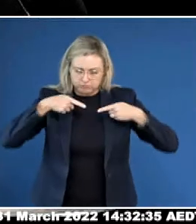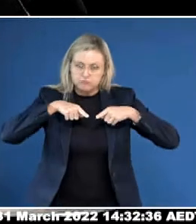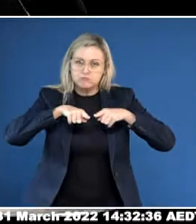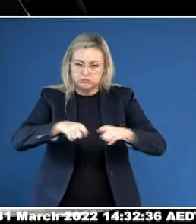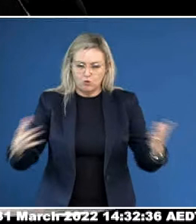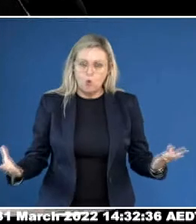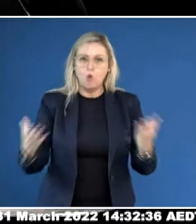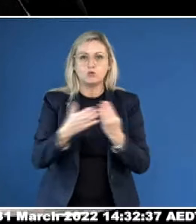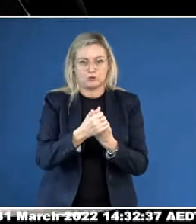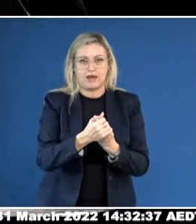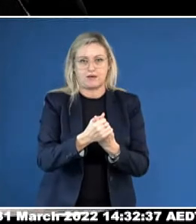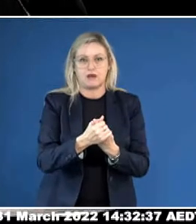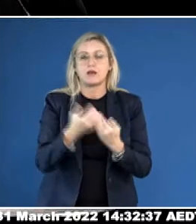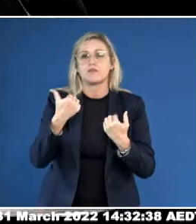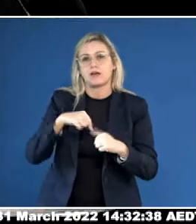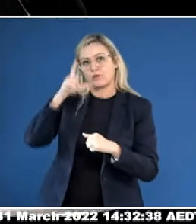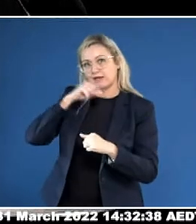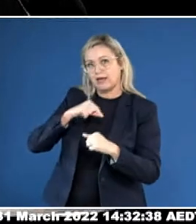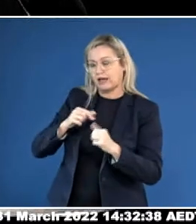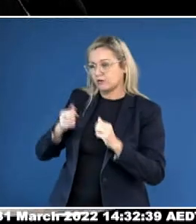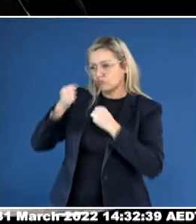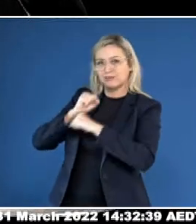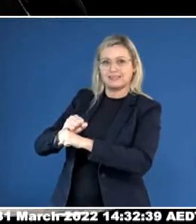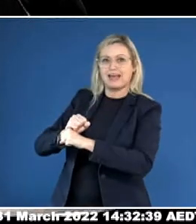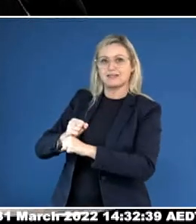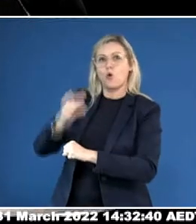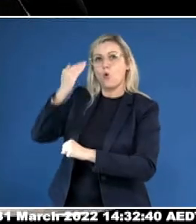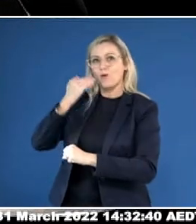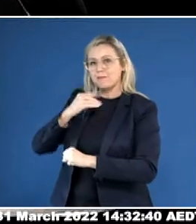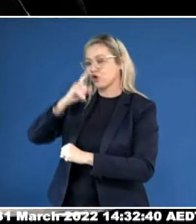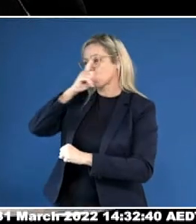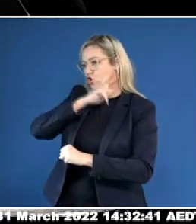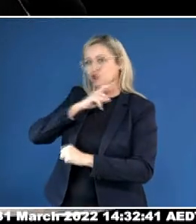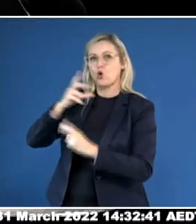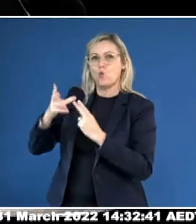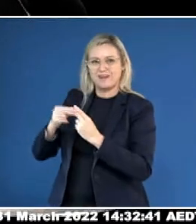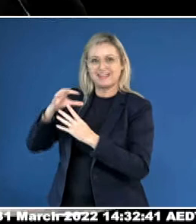protect the rights of cohorts like women and girls with disabilities who, as we are aware,